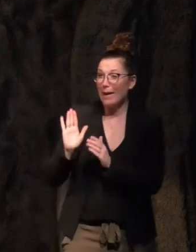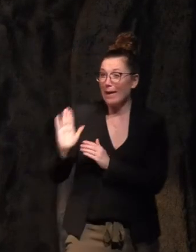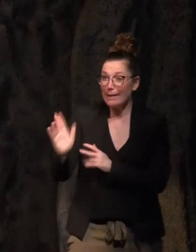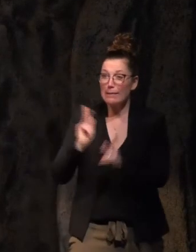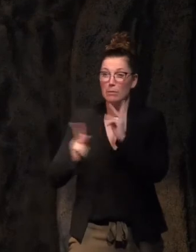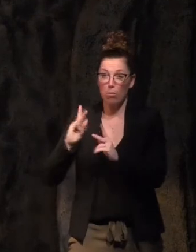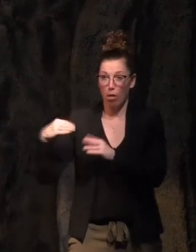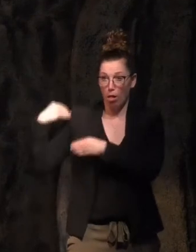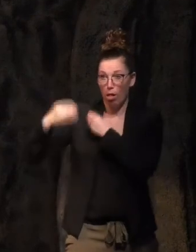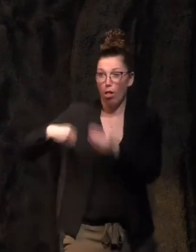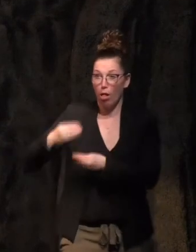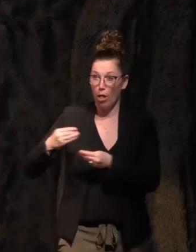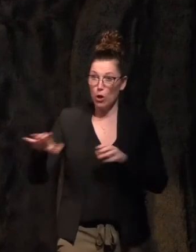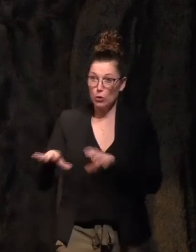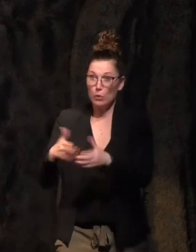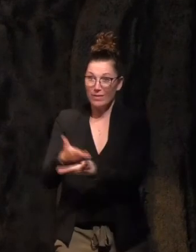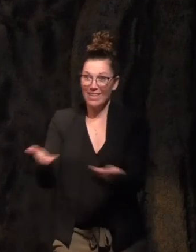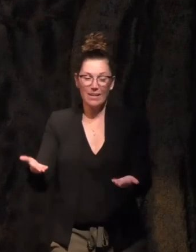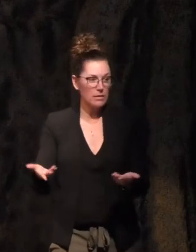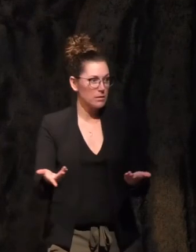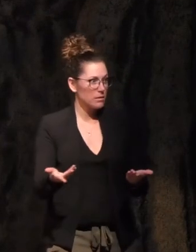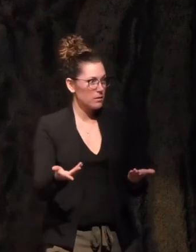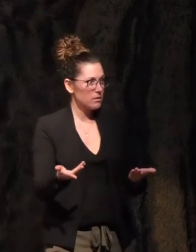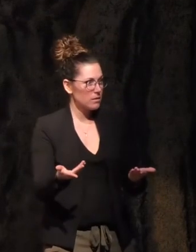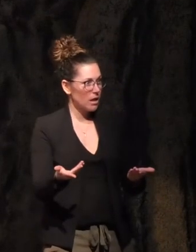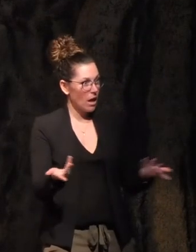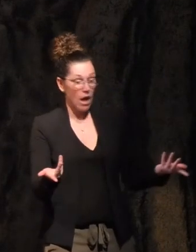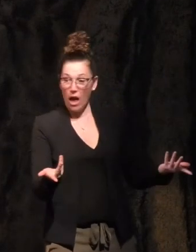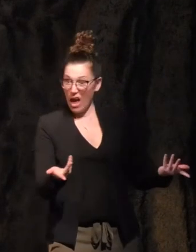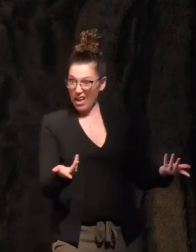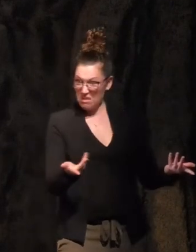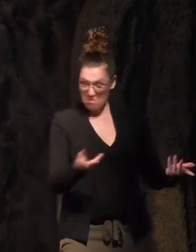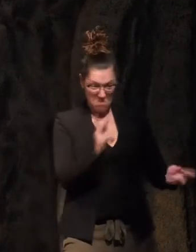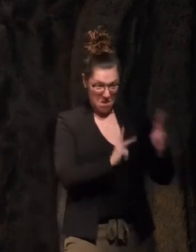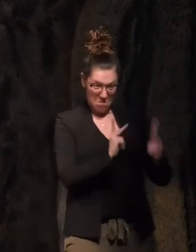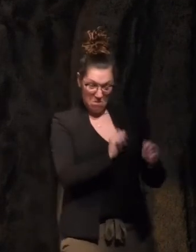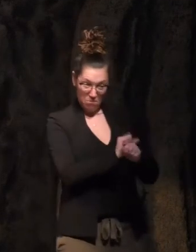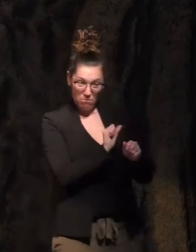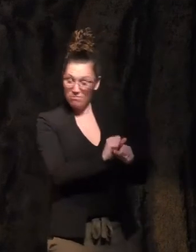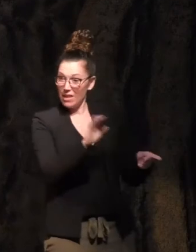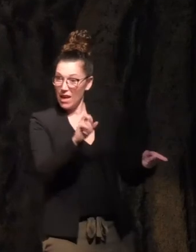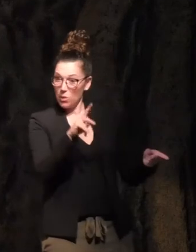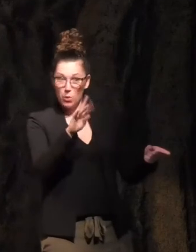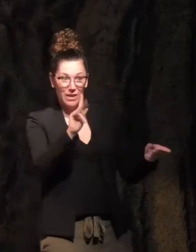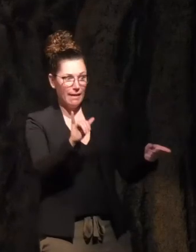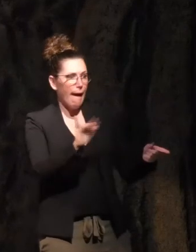that the good folks at Equity could ever be expected to know how to do what Kevin and Chelsea did.